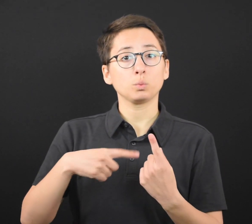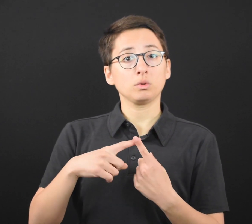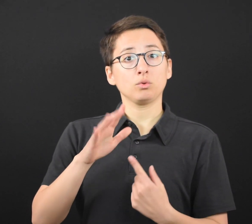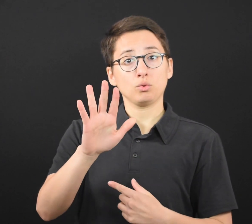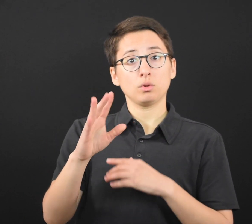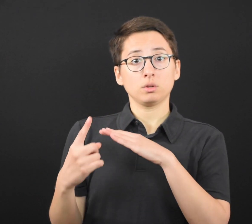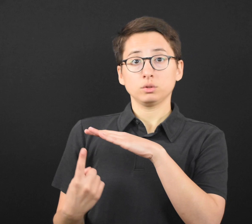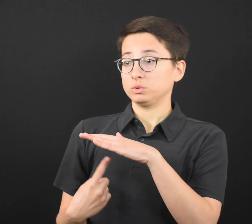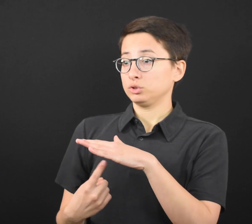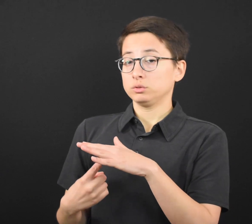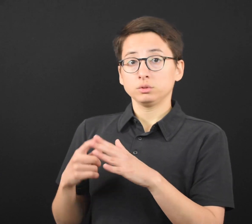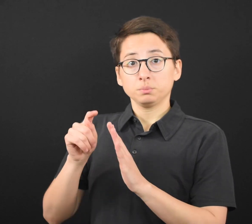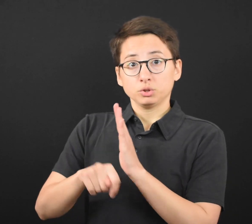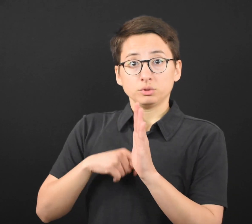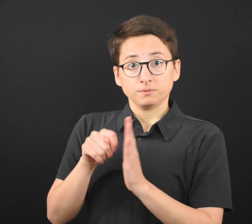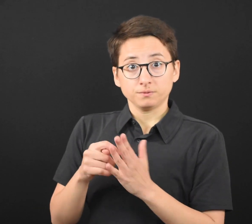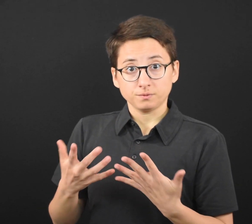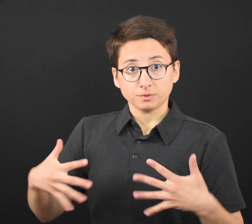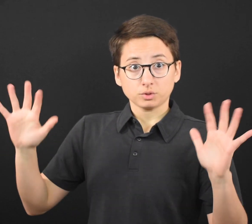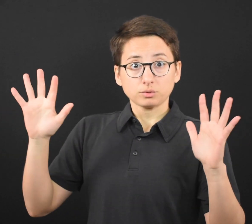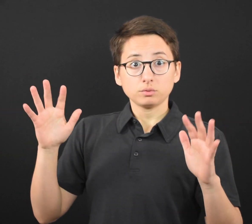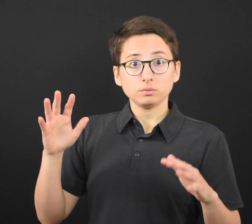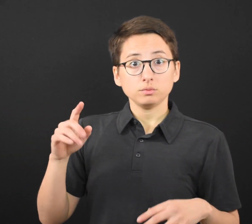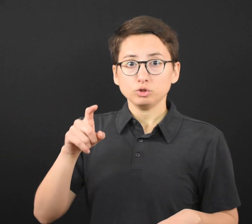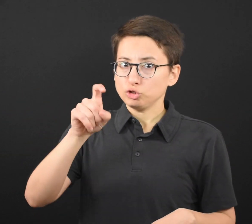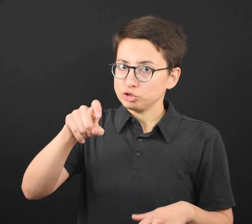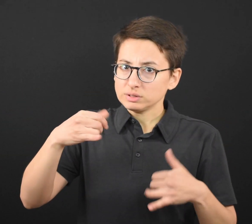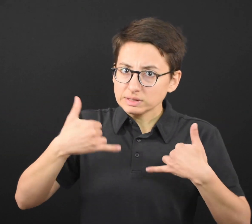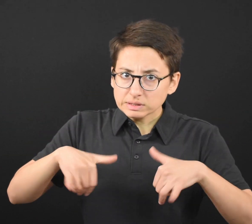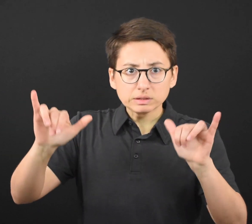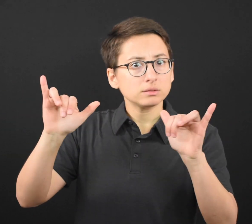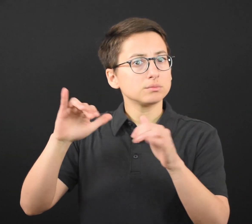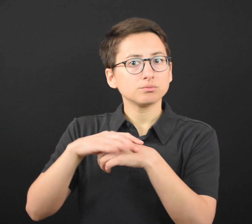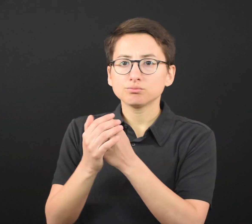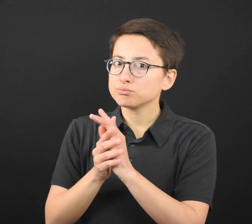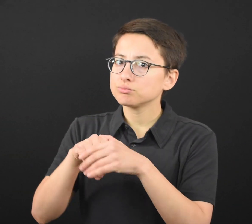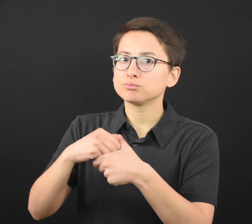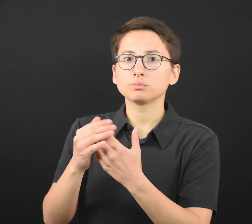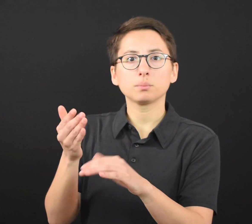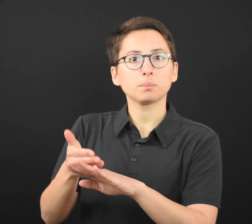Once your isolation period has ended, you should still wash your hands before caring